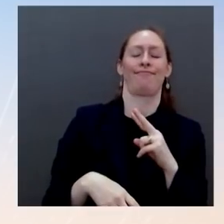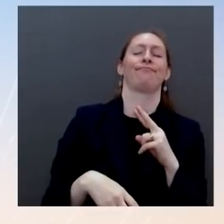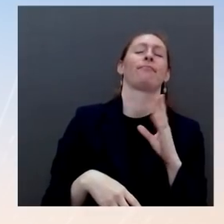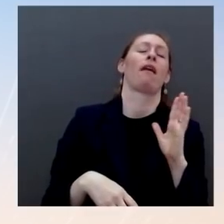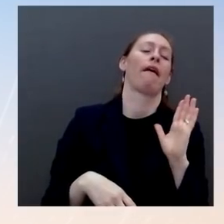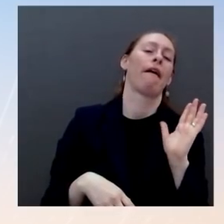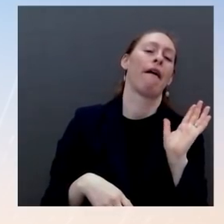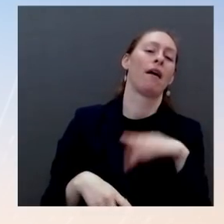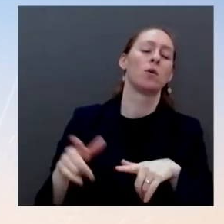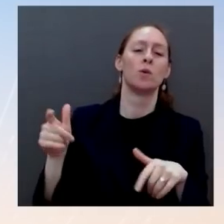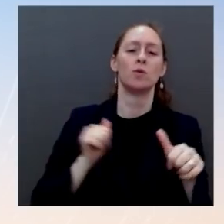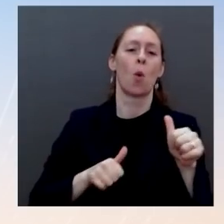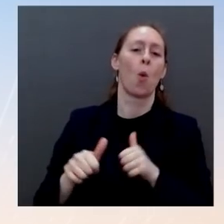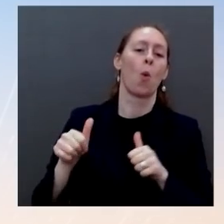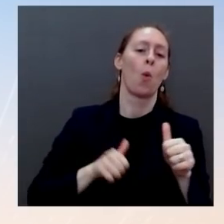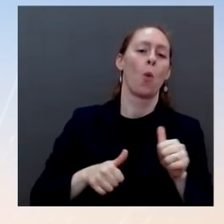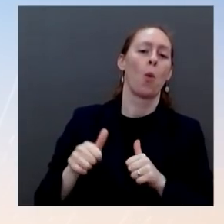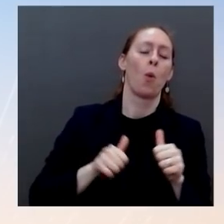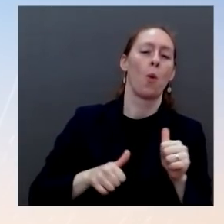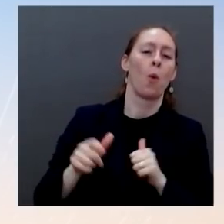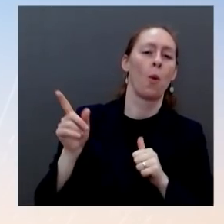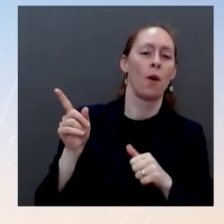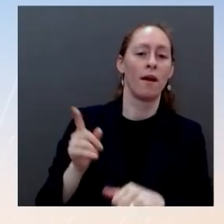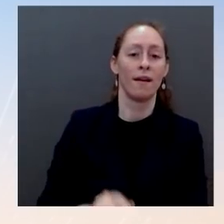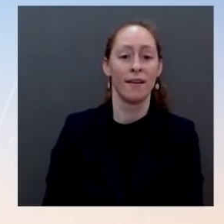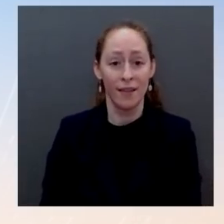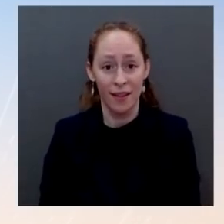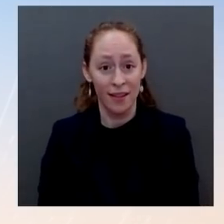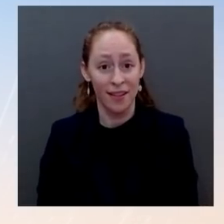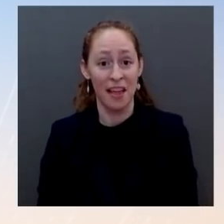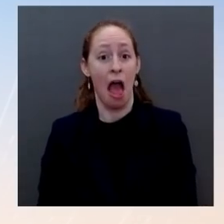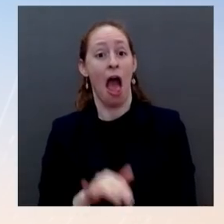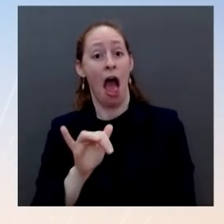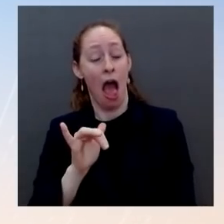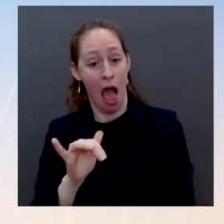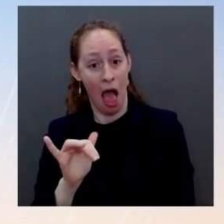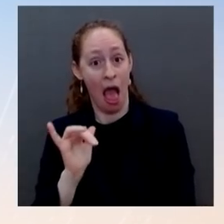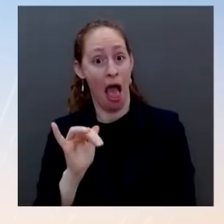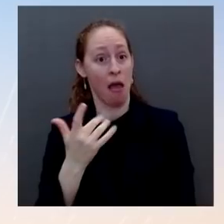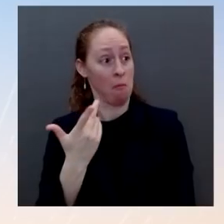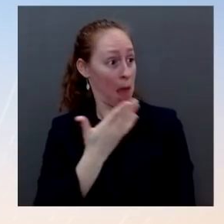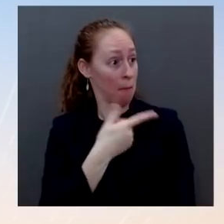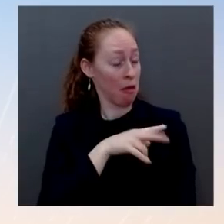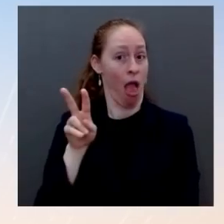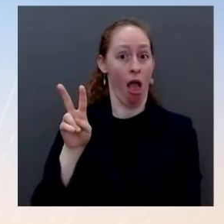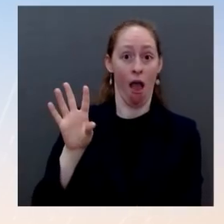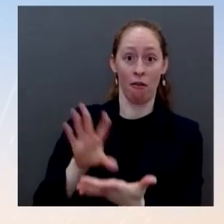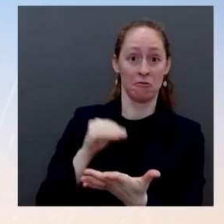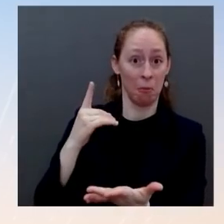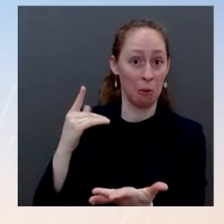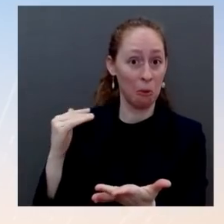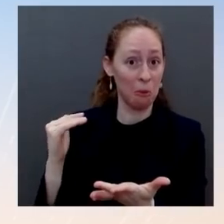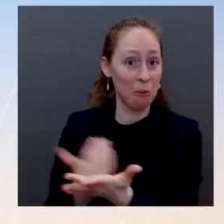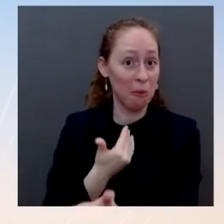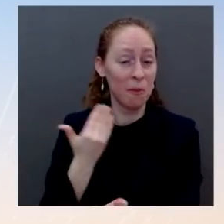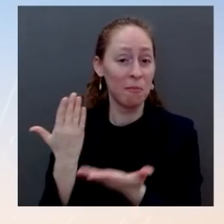to meet the moment where people are hurting. They're thinking of the pain, all of the people who worked in that Capitol, who were there a year ago,